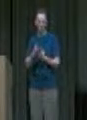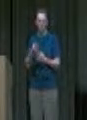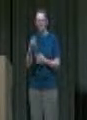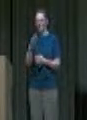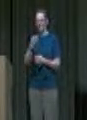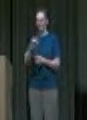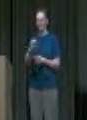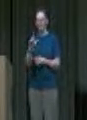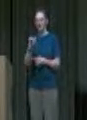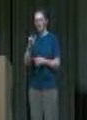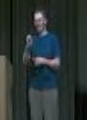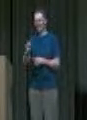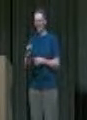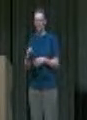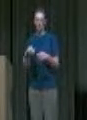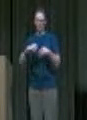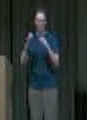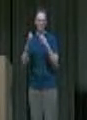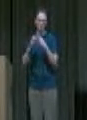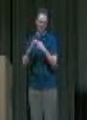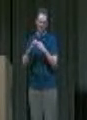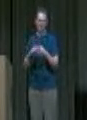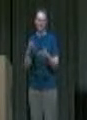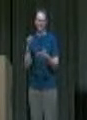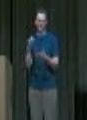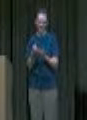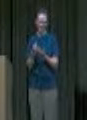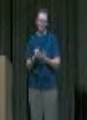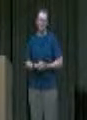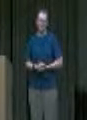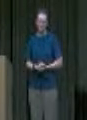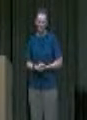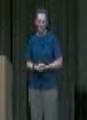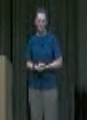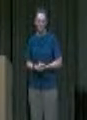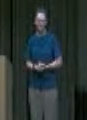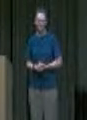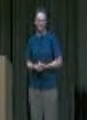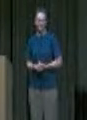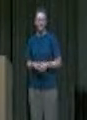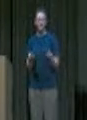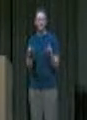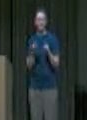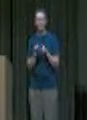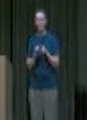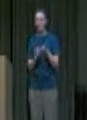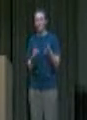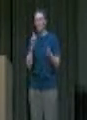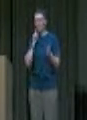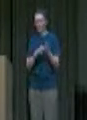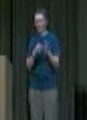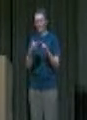restoration initiative funding and also something uh that you might notice from Front Street Bridge